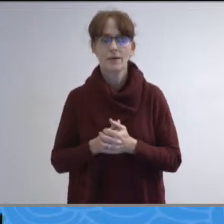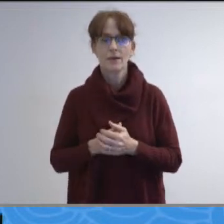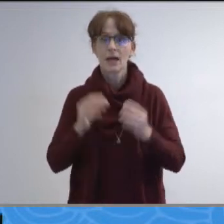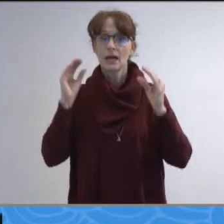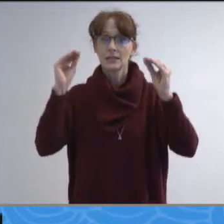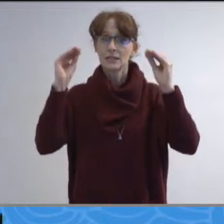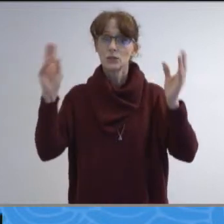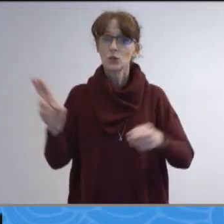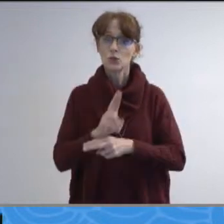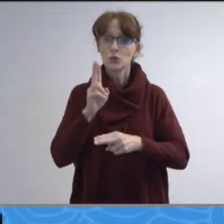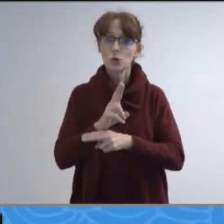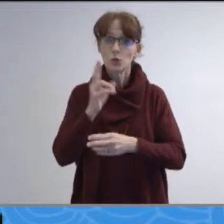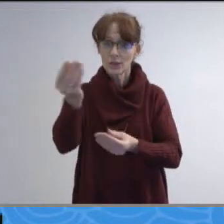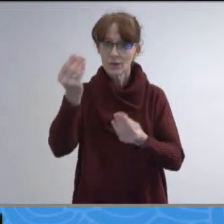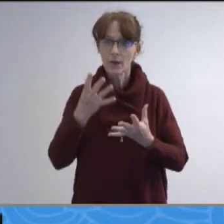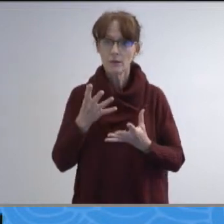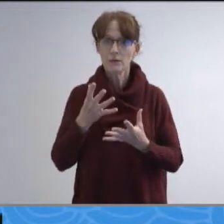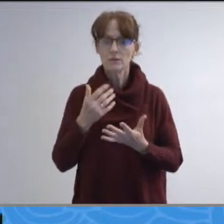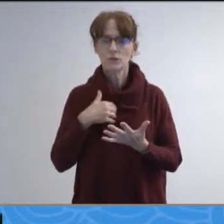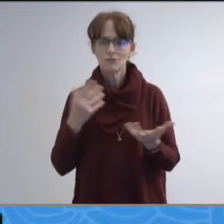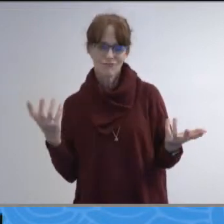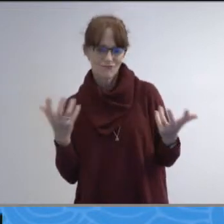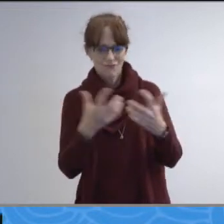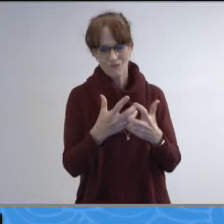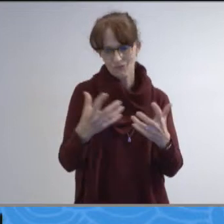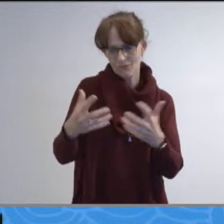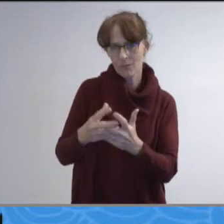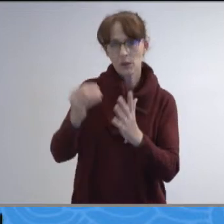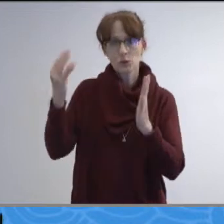to tailor instruction to student needs.